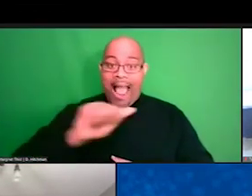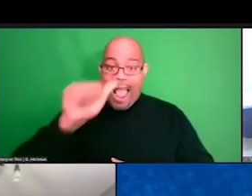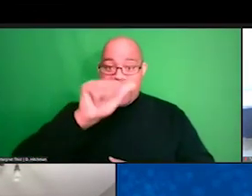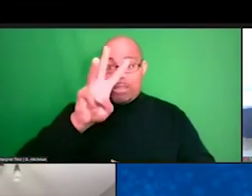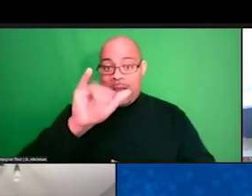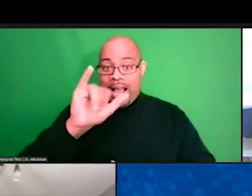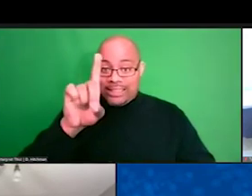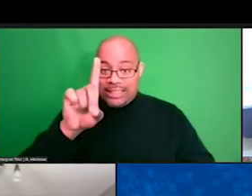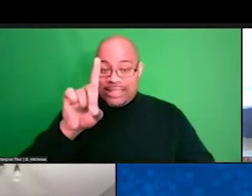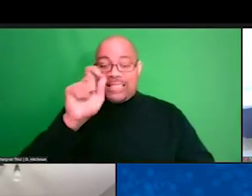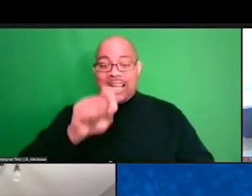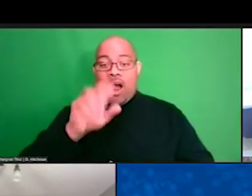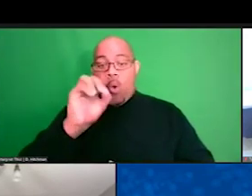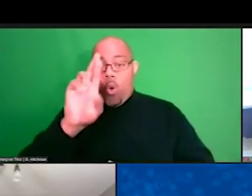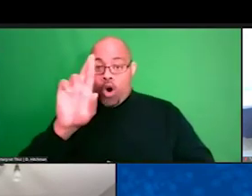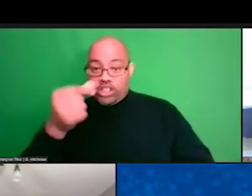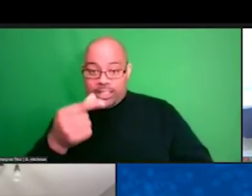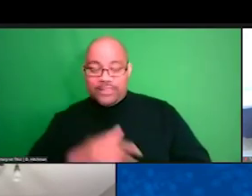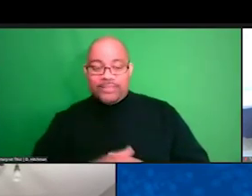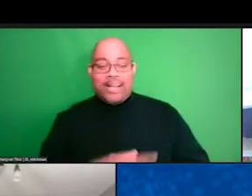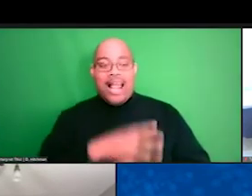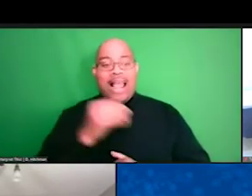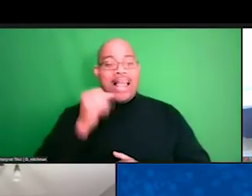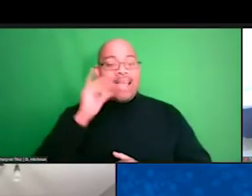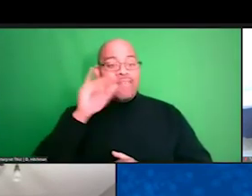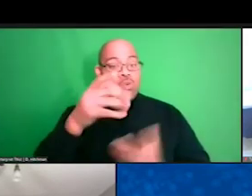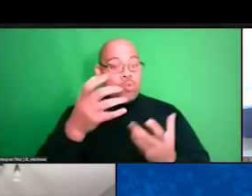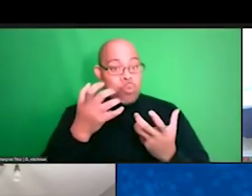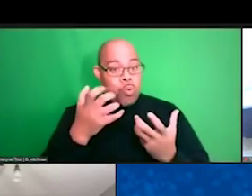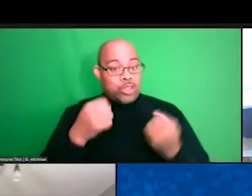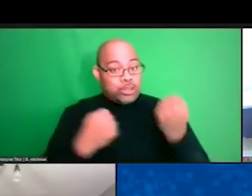out to me, Kat@WID.org. And the if you would like to support WID's work, please make a